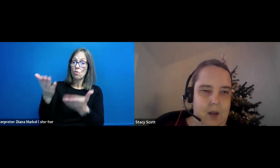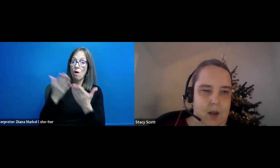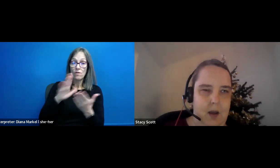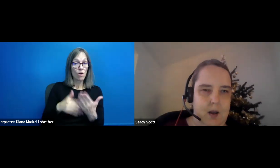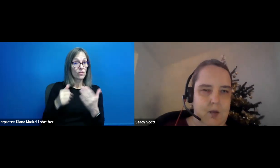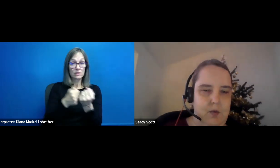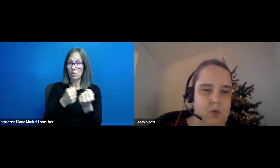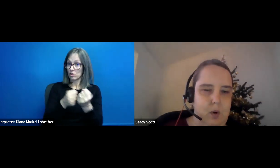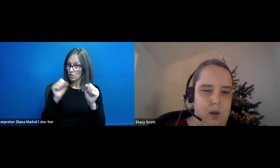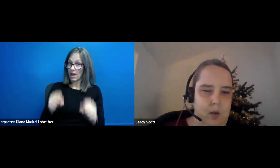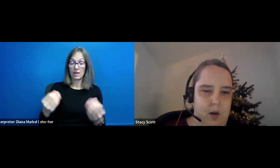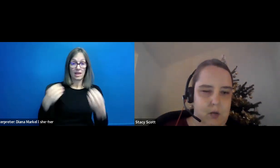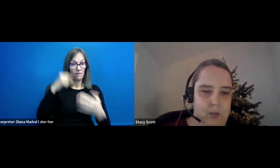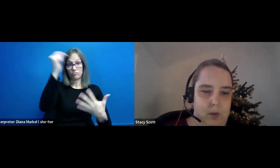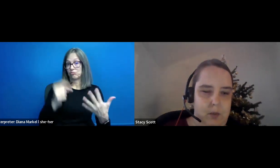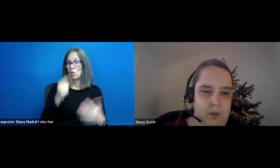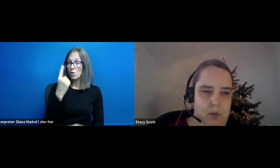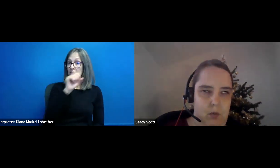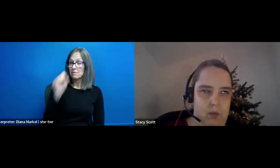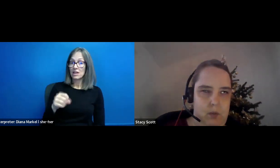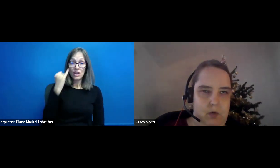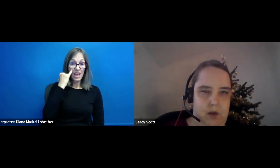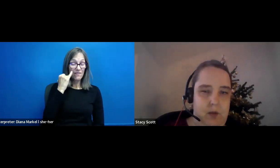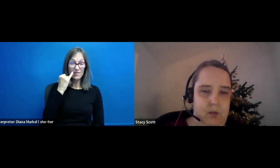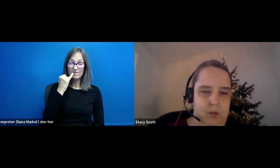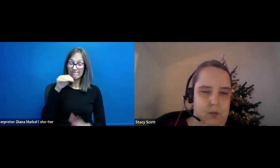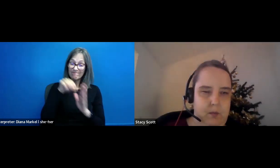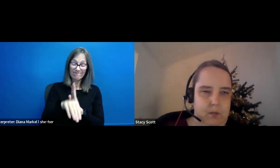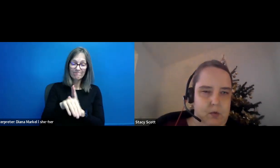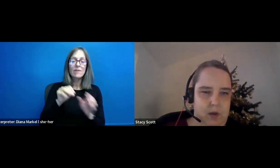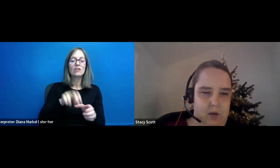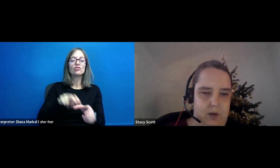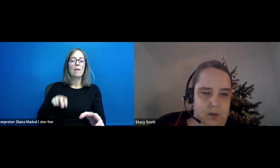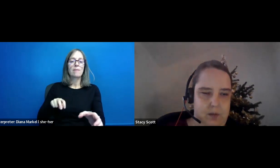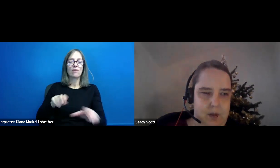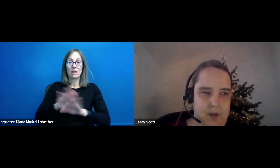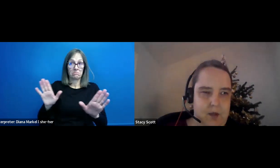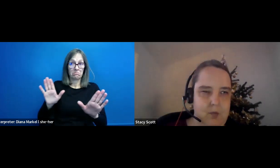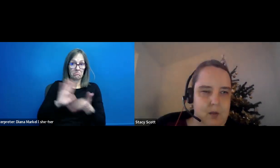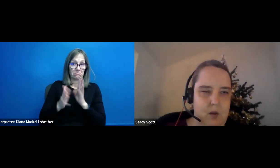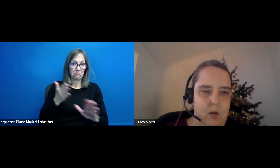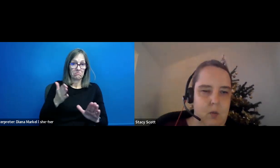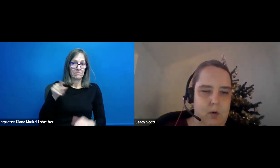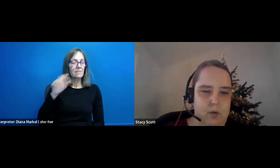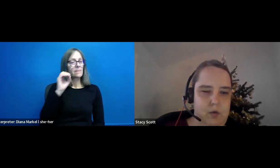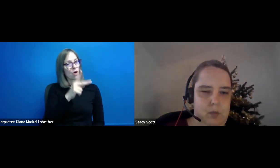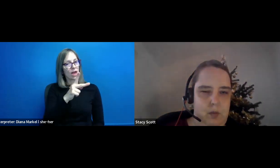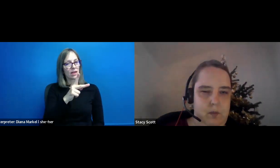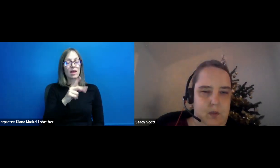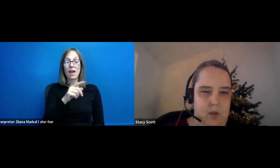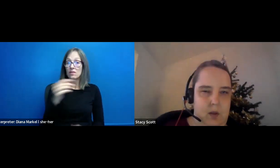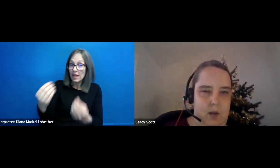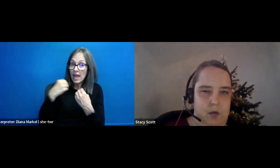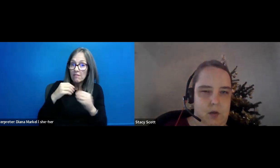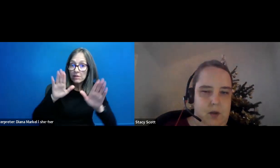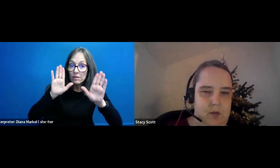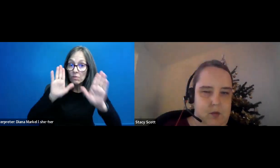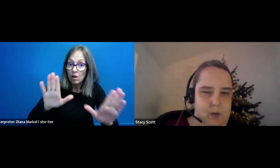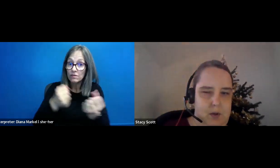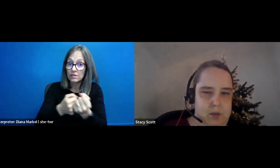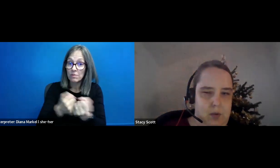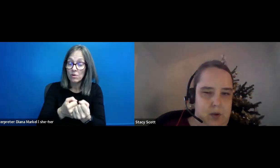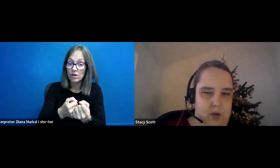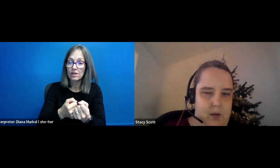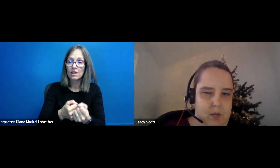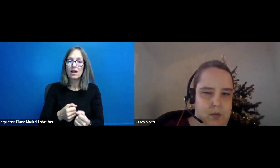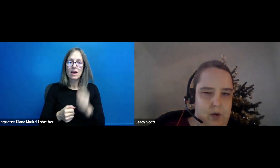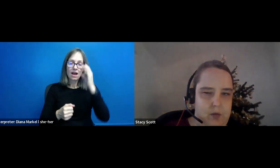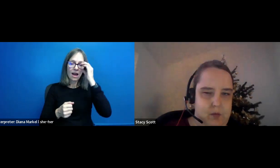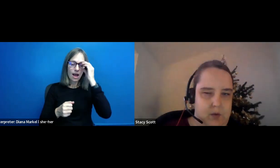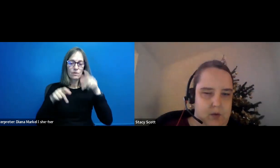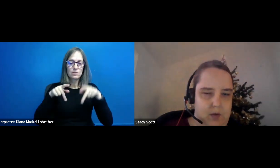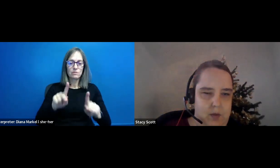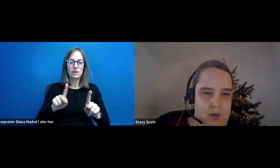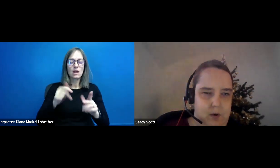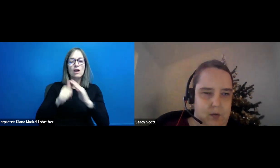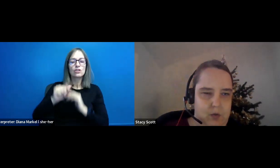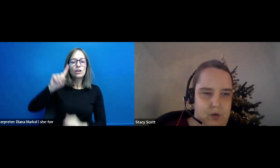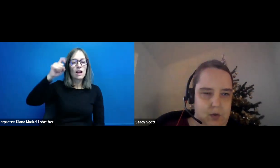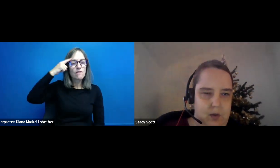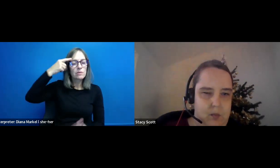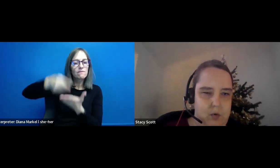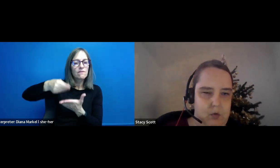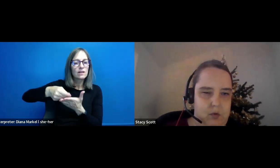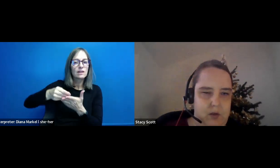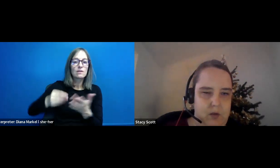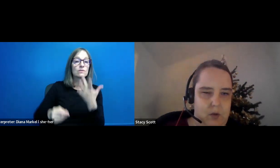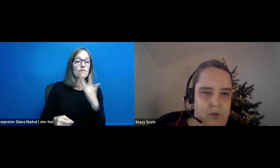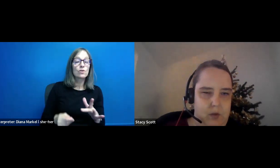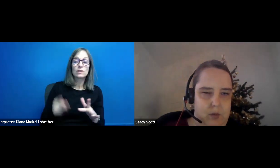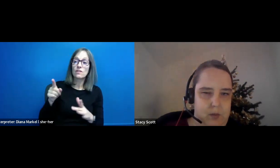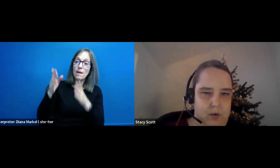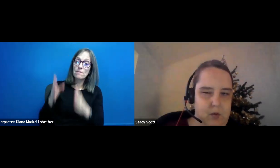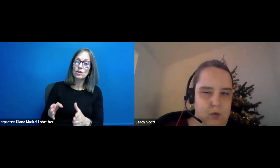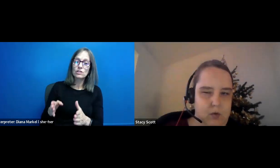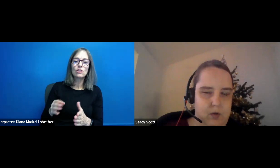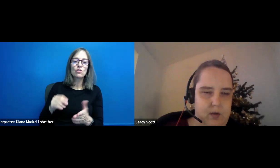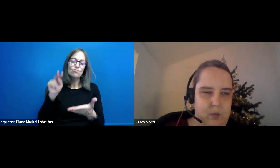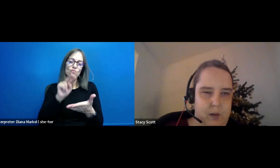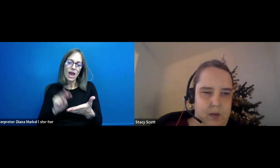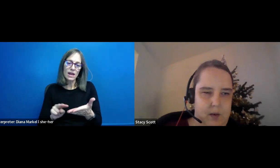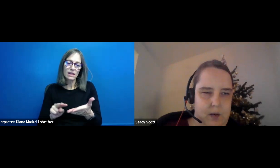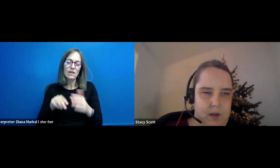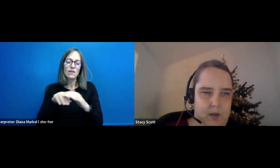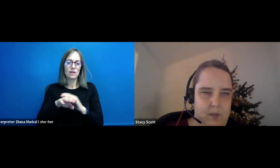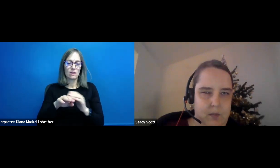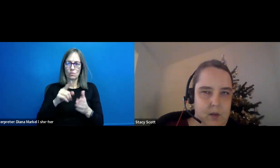Stacy Scott: and if it doesn't work out, i'll drop out, and we won't say anything else about it. So they agreed, and they gave me wonderful support. I was allowed to have somebody employed through a Government funded scheme. I was very fortunate. Um, who could read the content to me because it wasn't accessible back then either